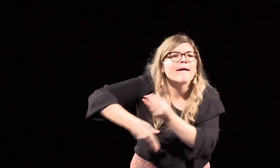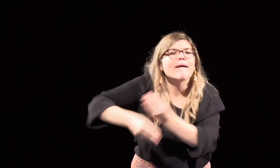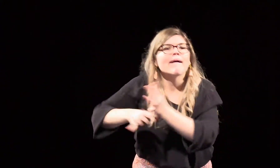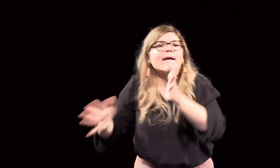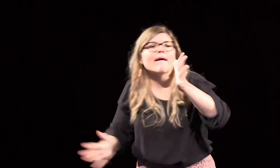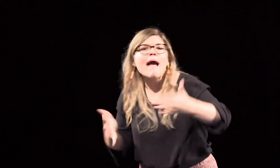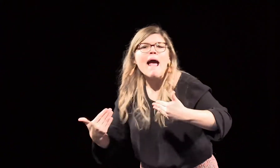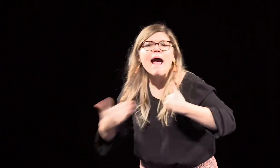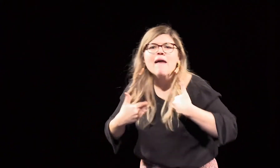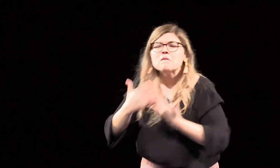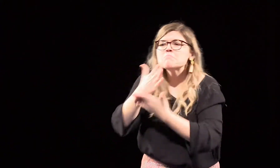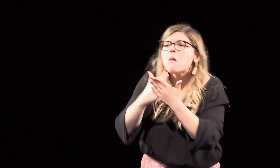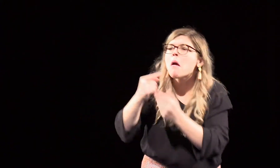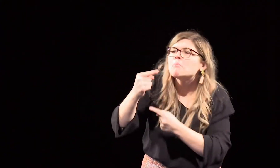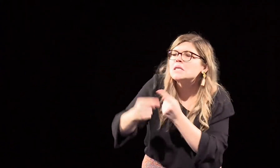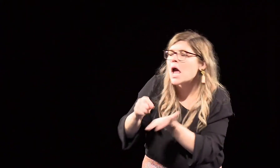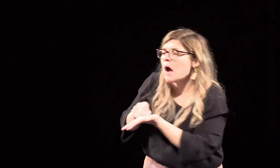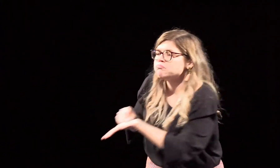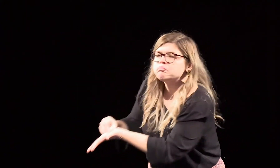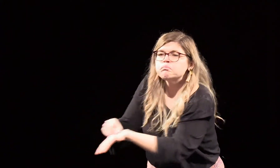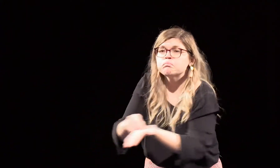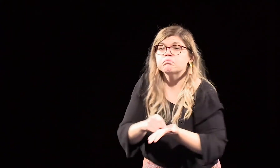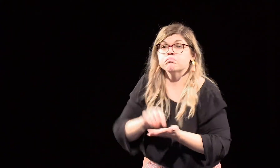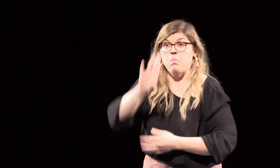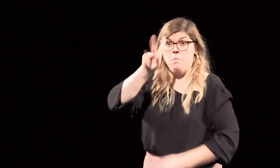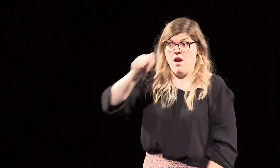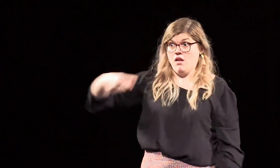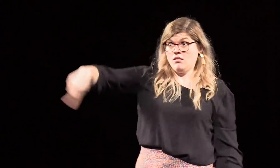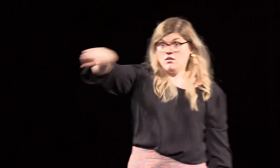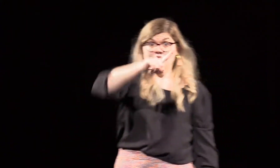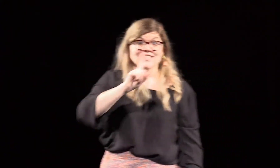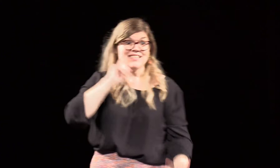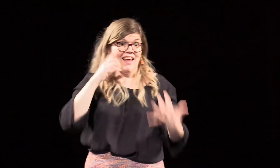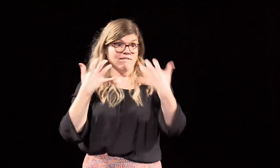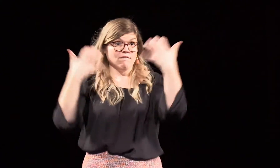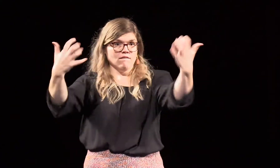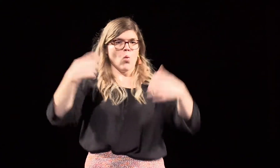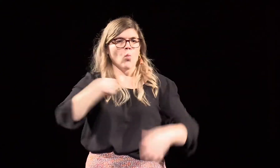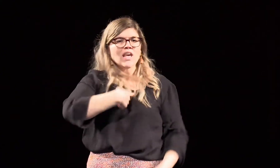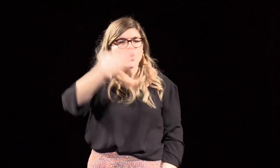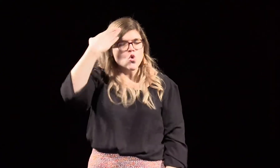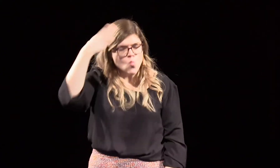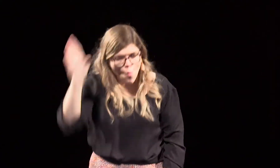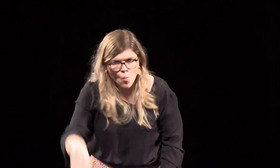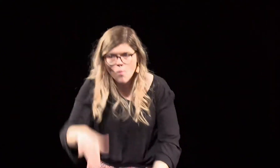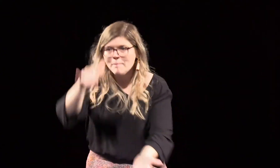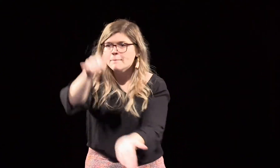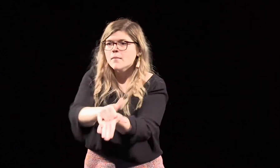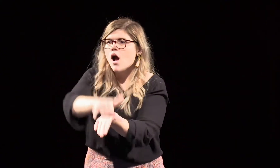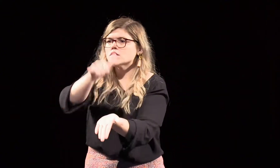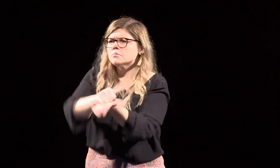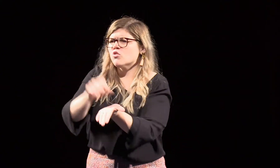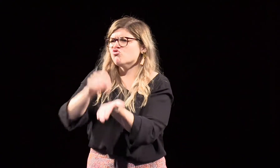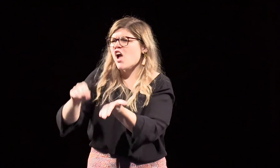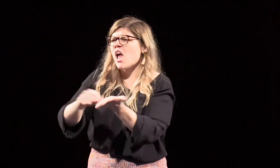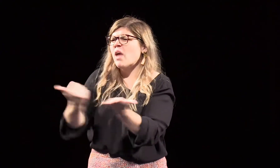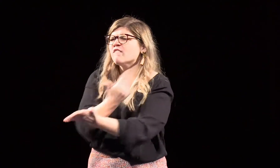like in the example with the deer, when they were playing outside with the son and the deer. There's probably gestures along with that.